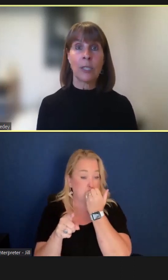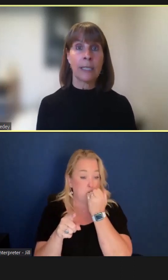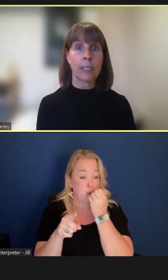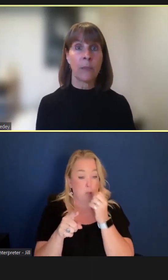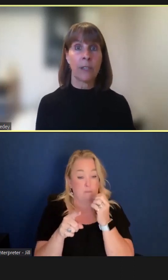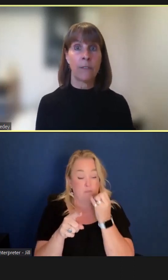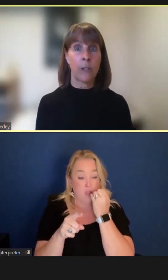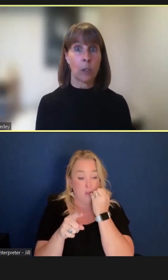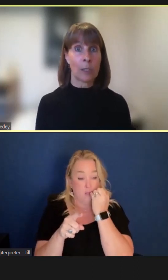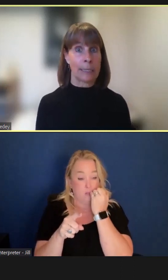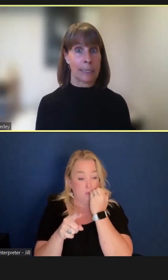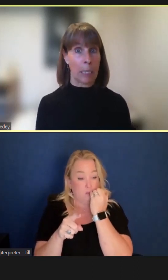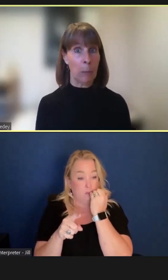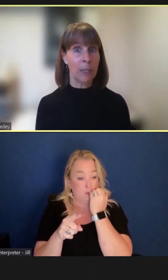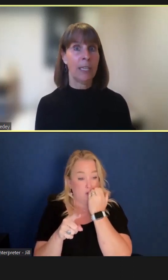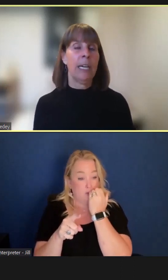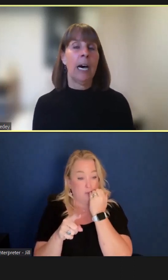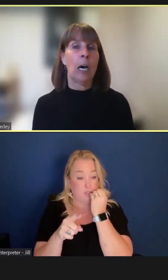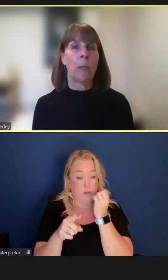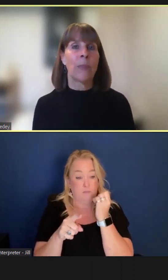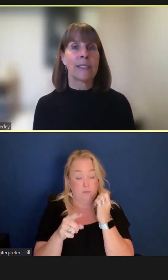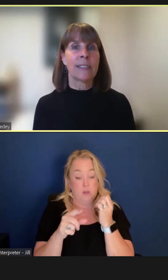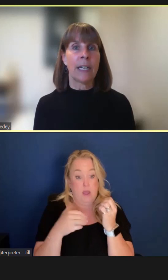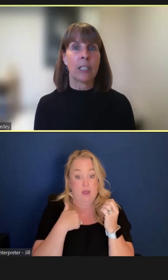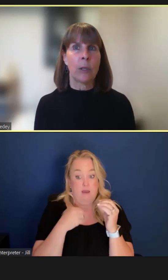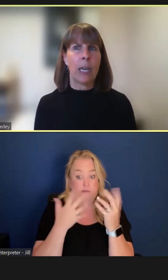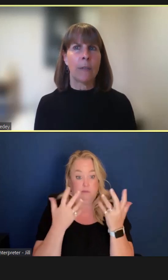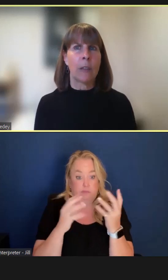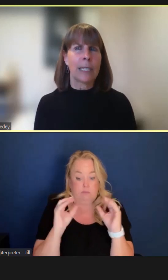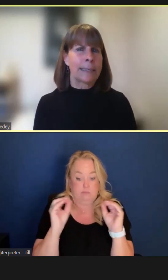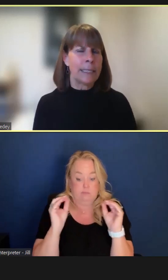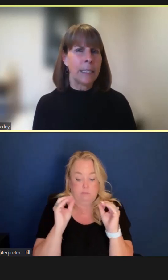something fairly slim um that's not going to have a lot of detailed